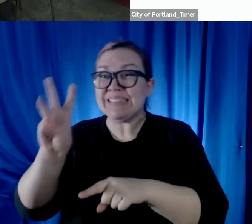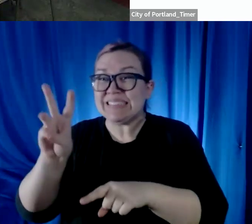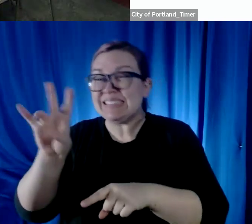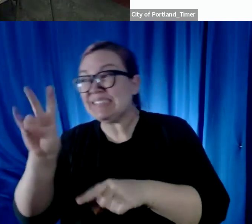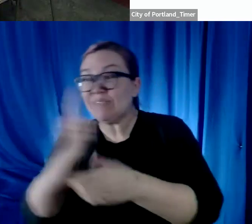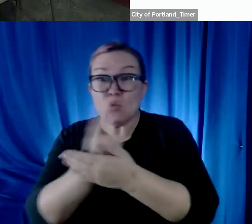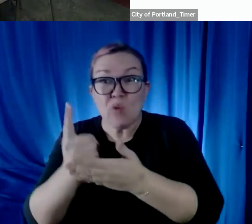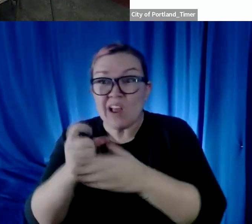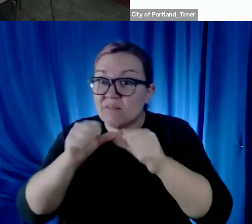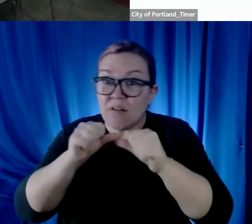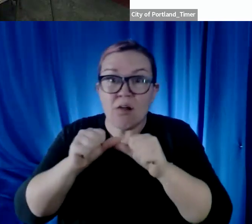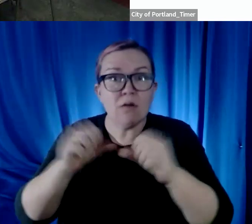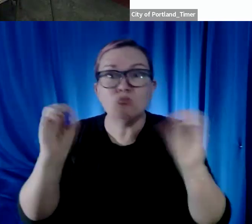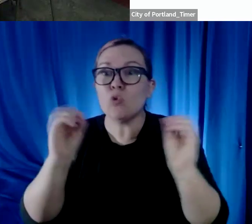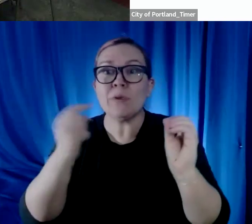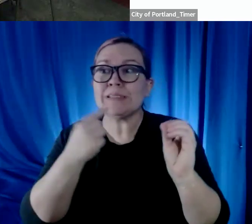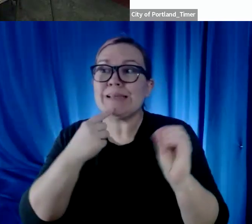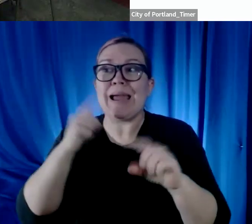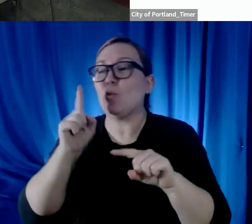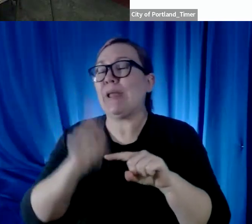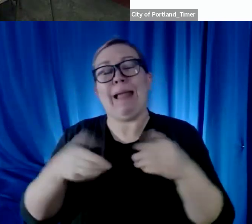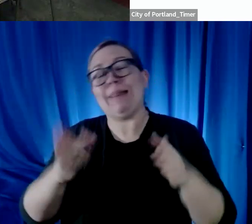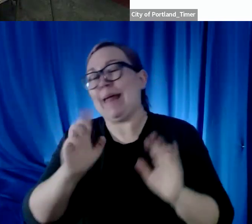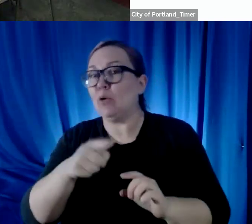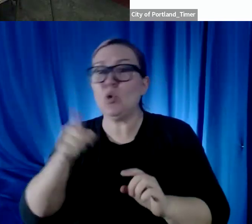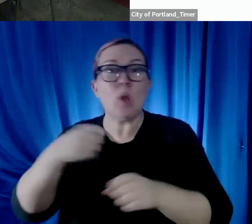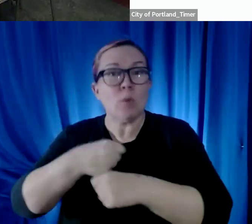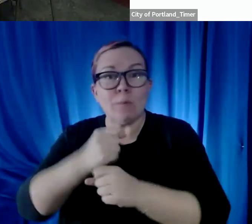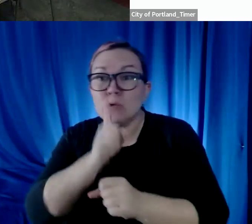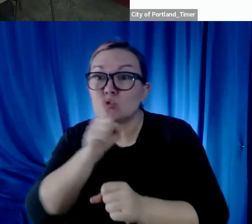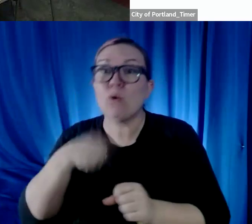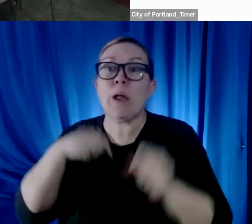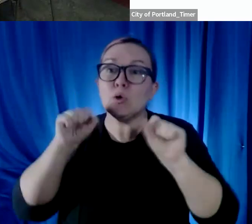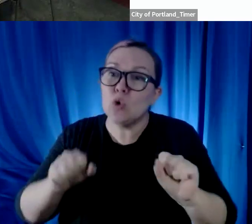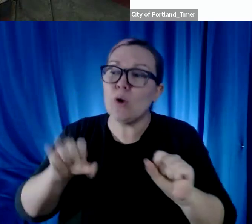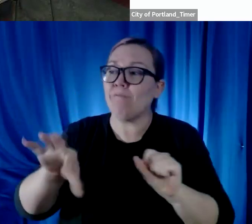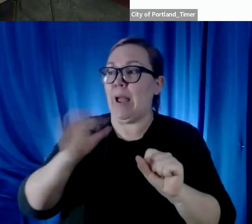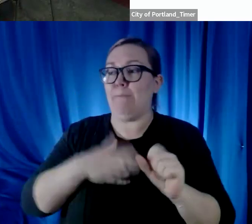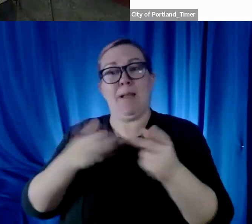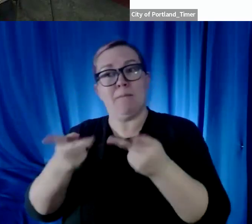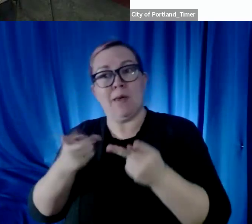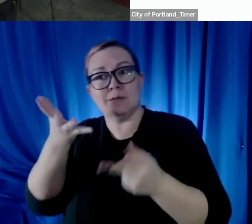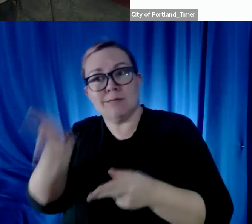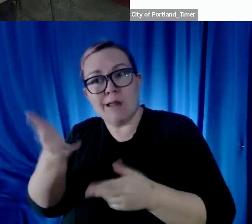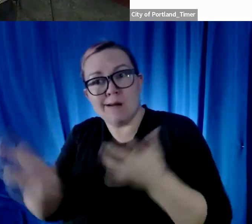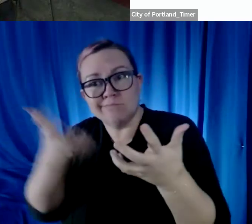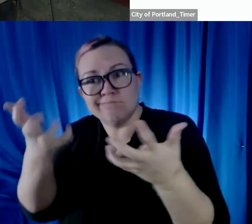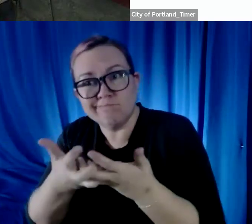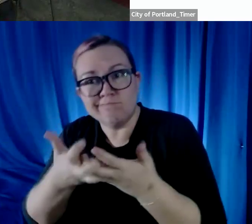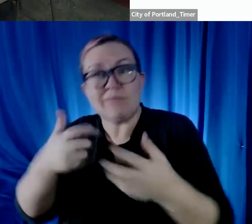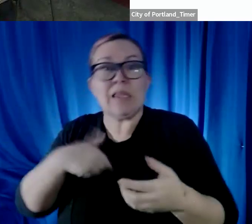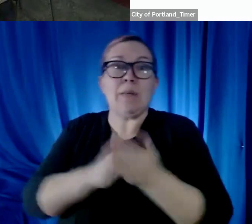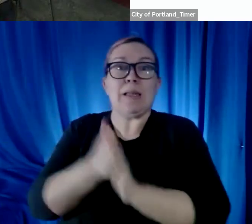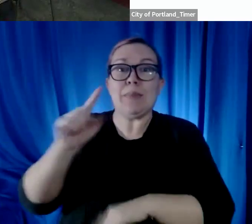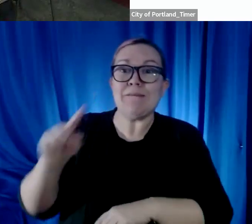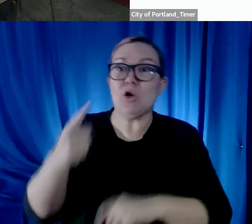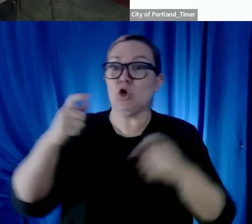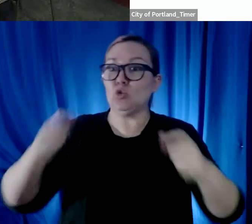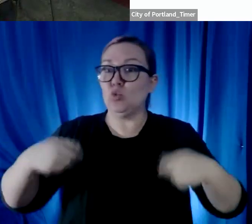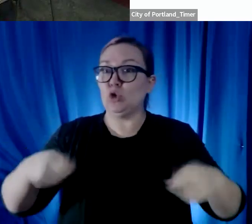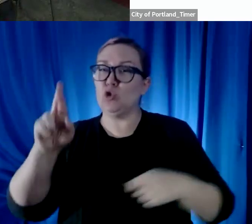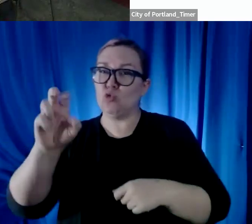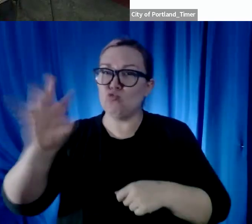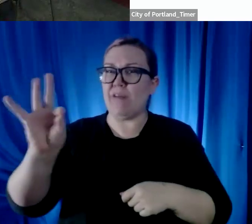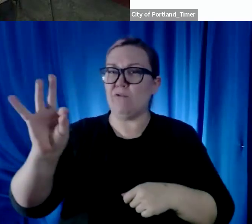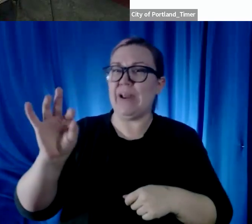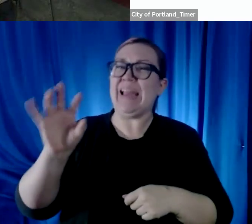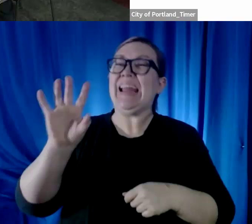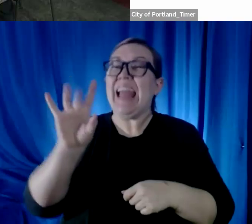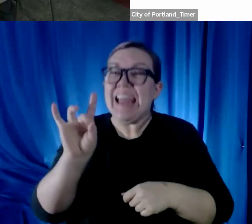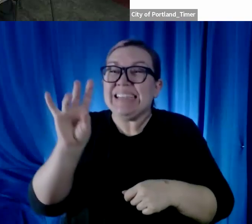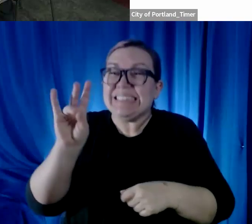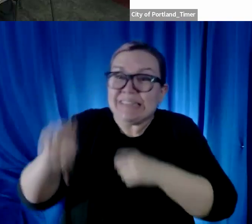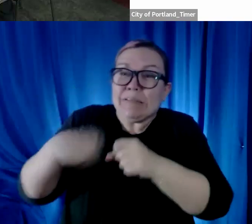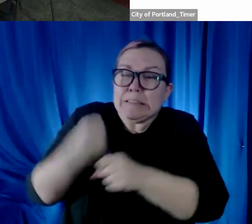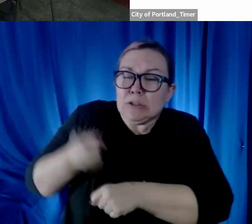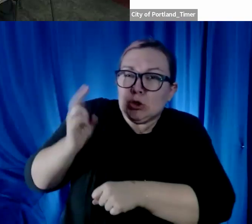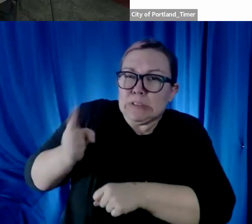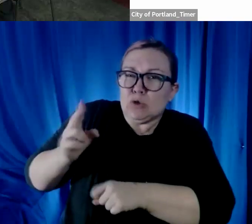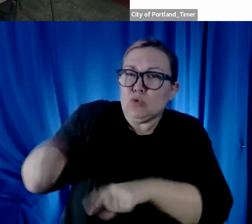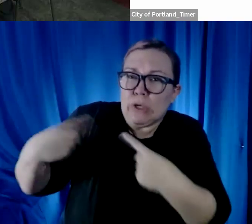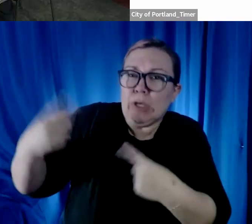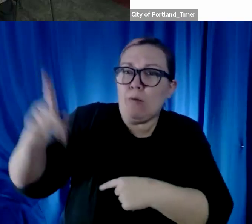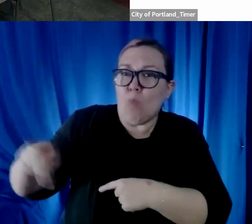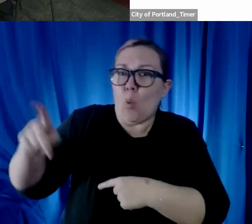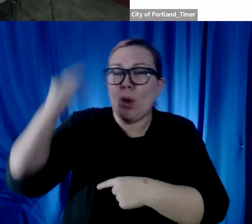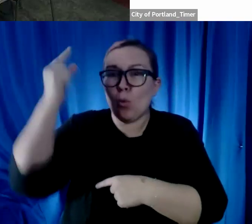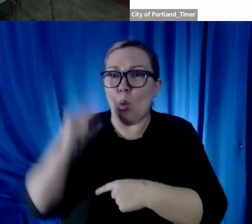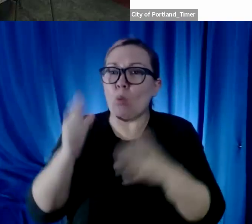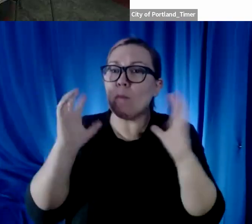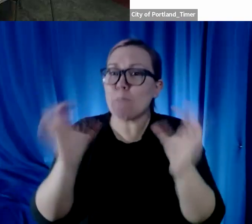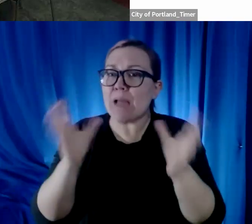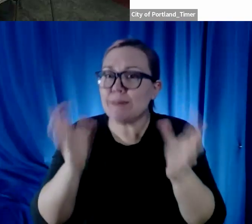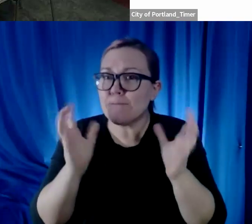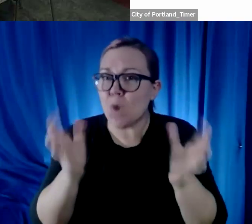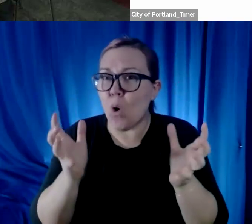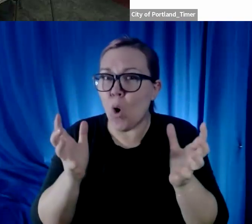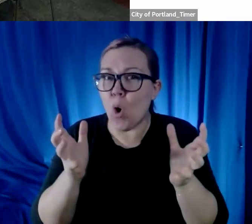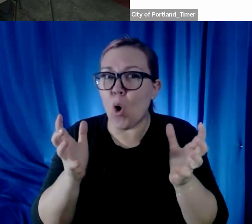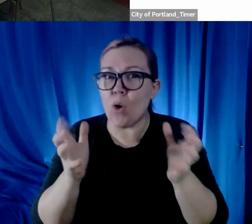Nobody was saying, we're not going to let you do it. They were all making sure I could find my place. And this year I became the first wheelchair referee in the 87-year history of Portland Golden Ball.